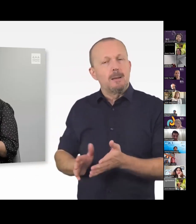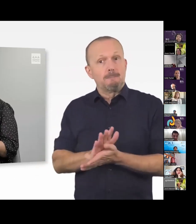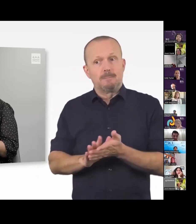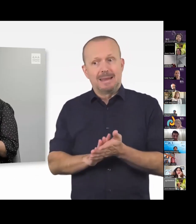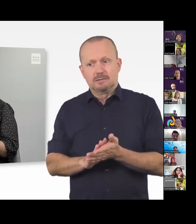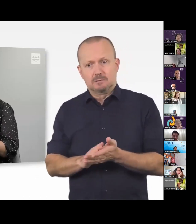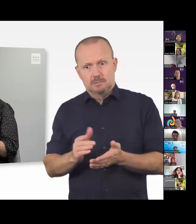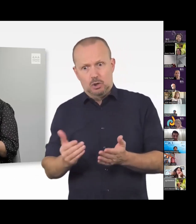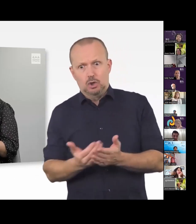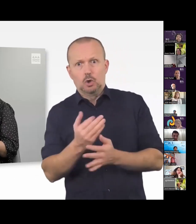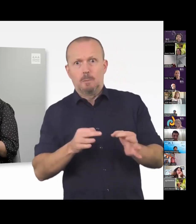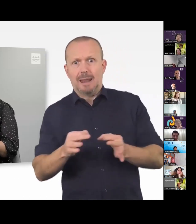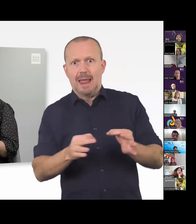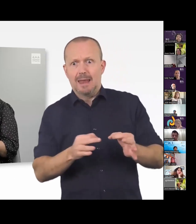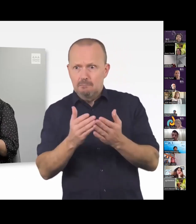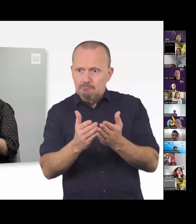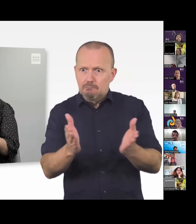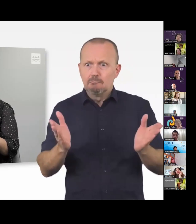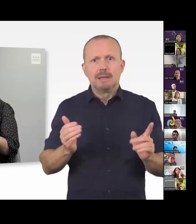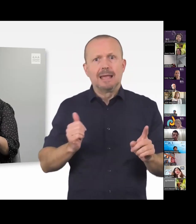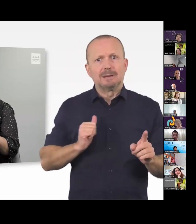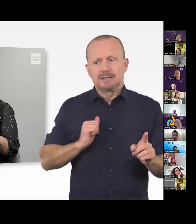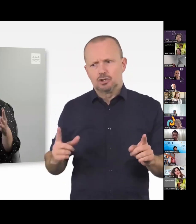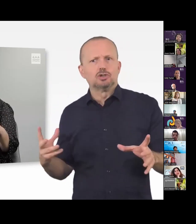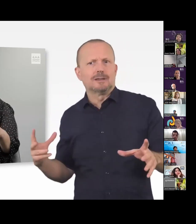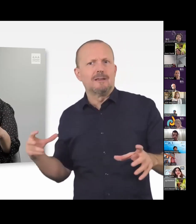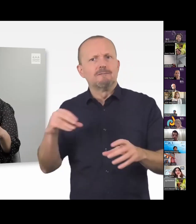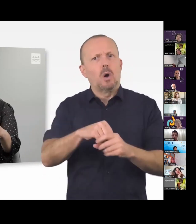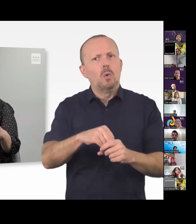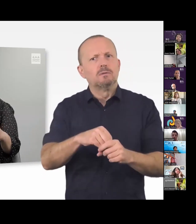it means that she is able to participate